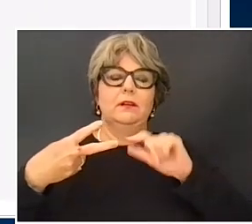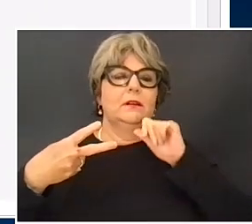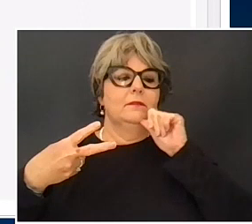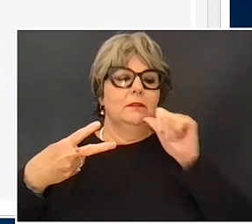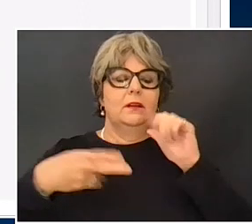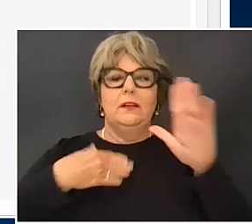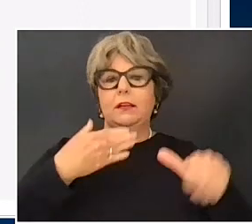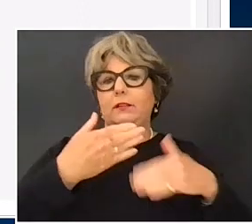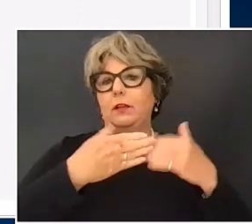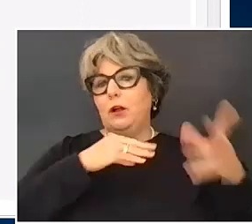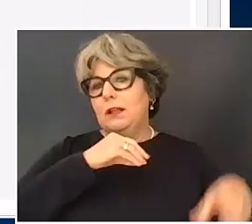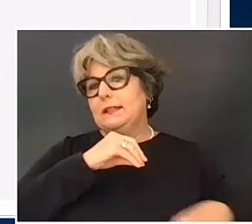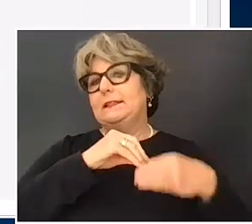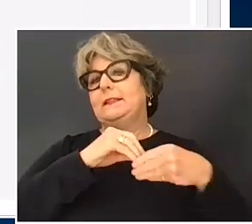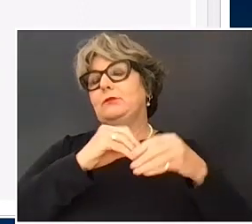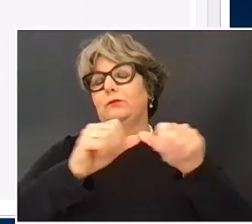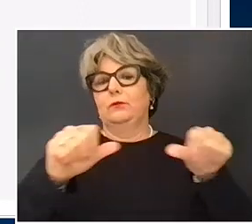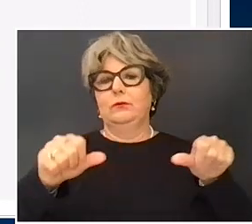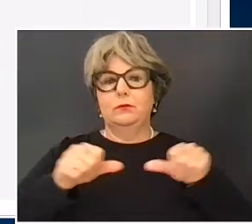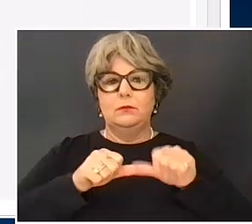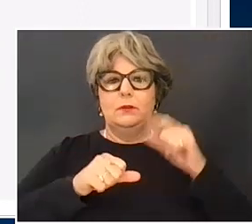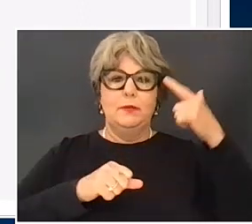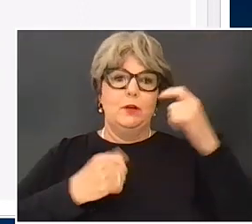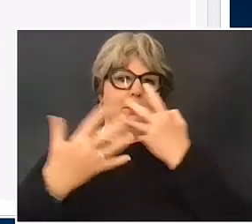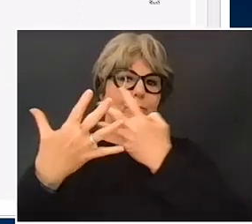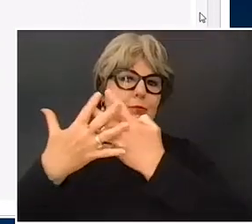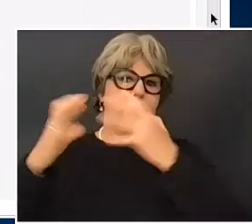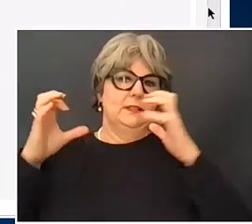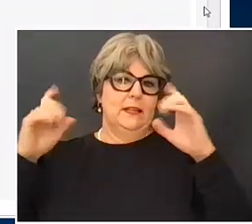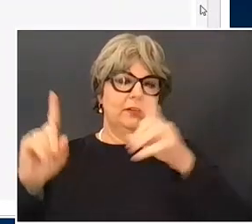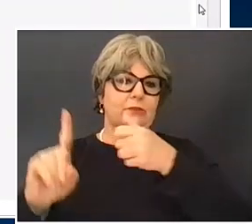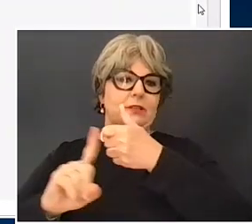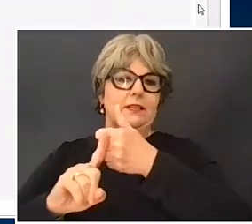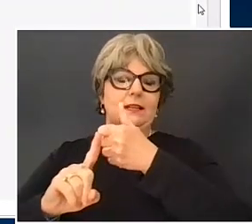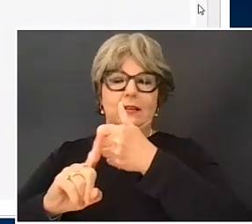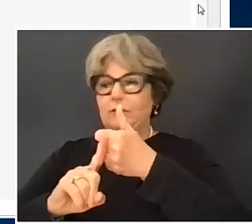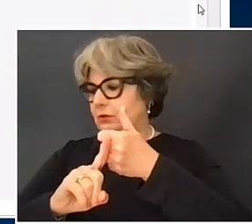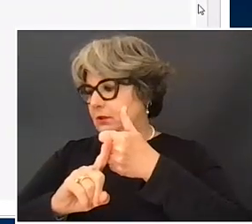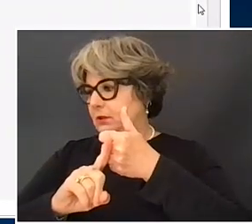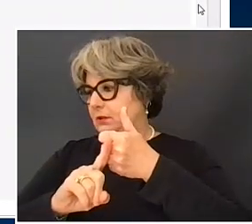locations but because prison education is considered- a prison education program is